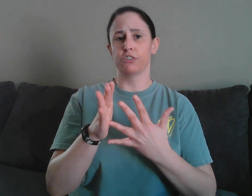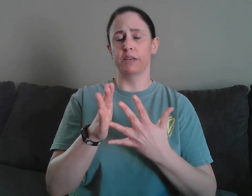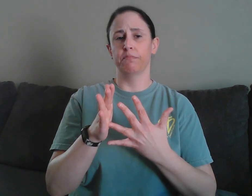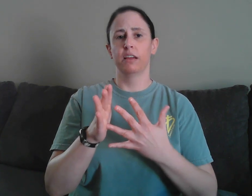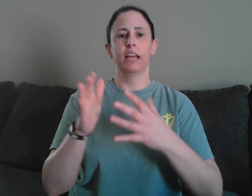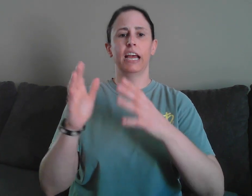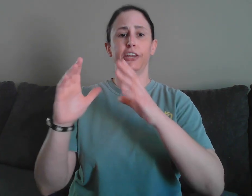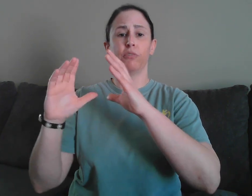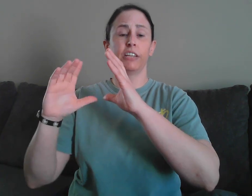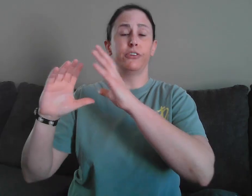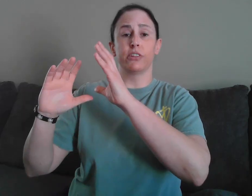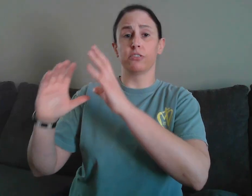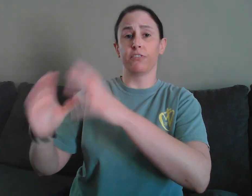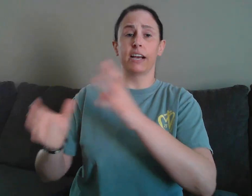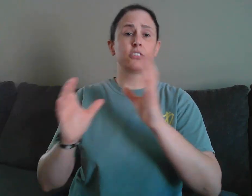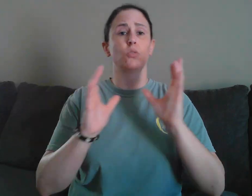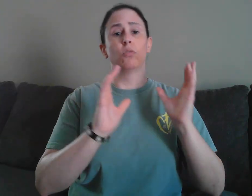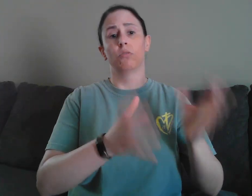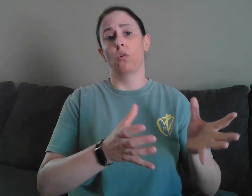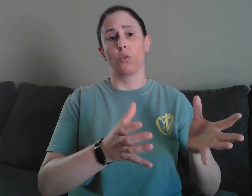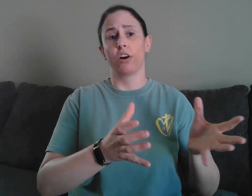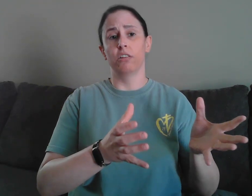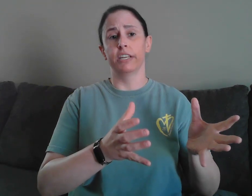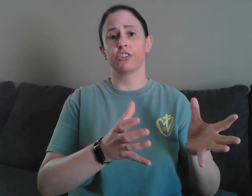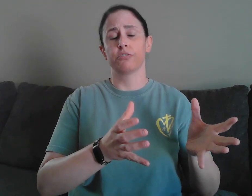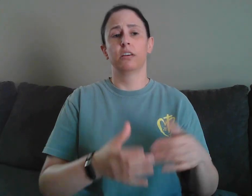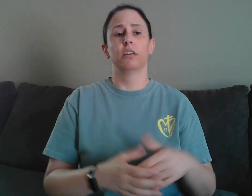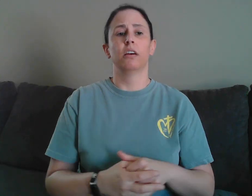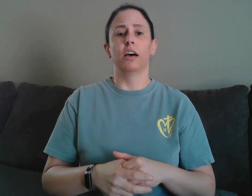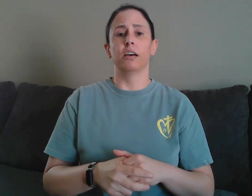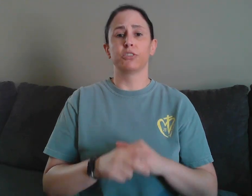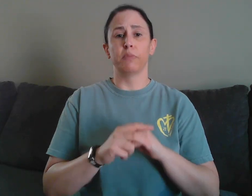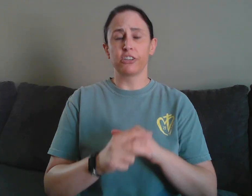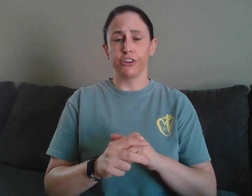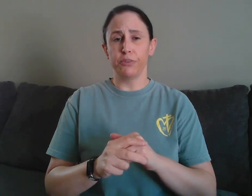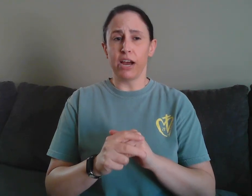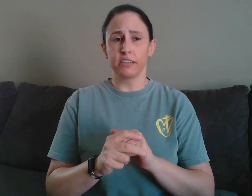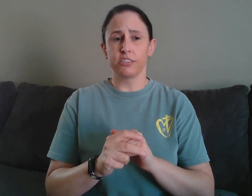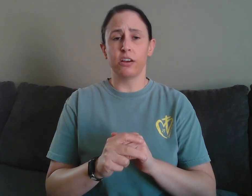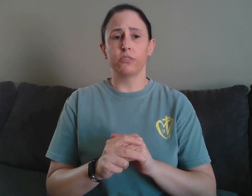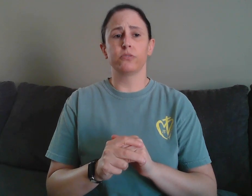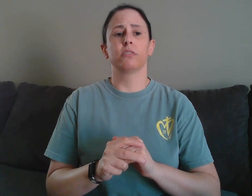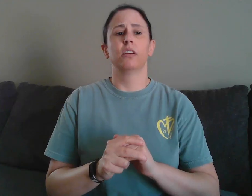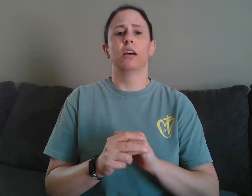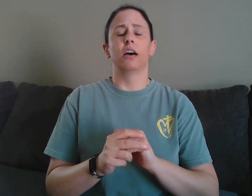freshman. And you can use those for high school or college. Um, so make sure you practice those.